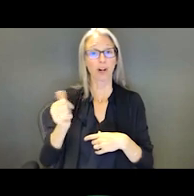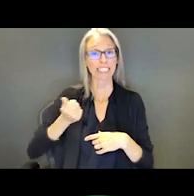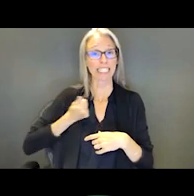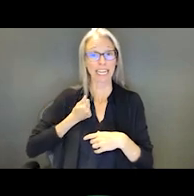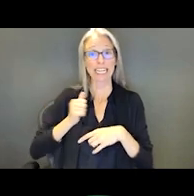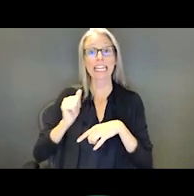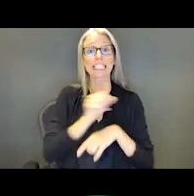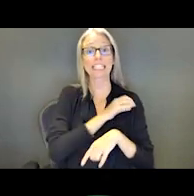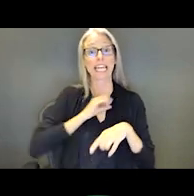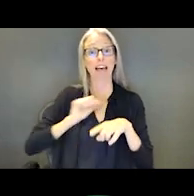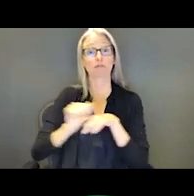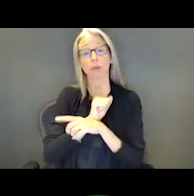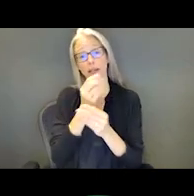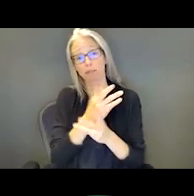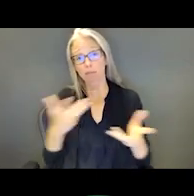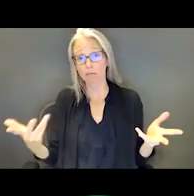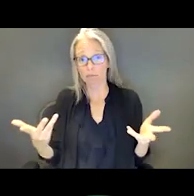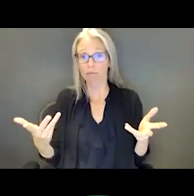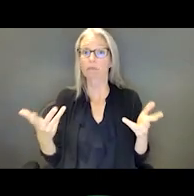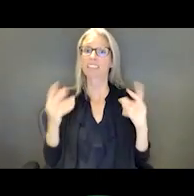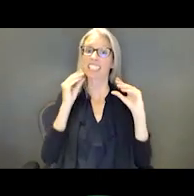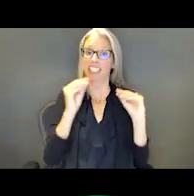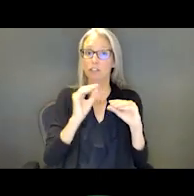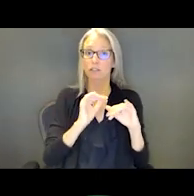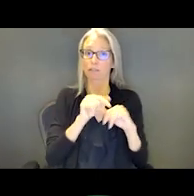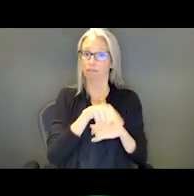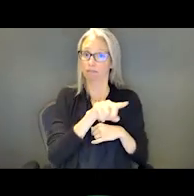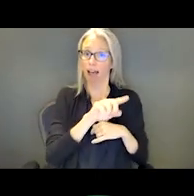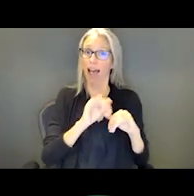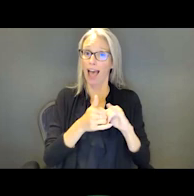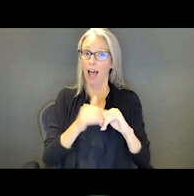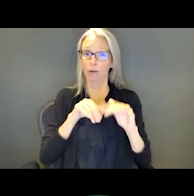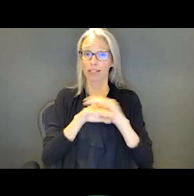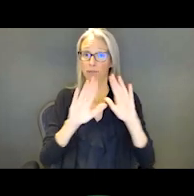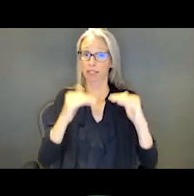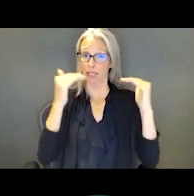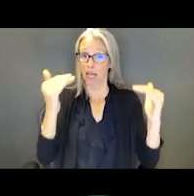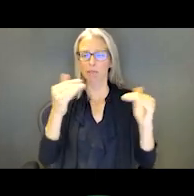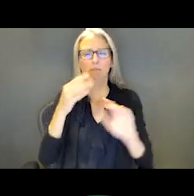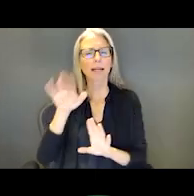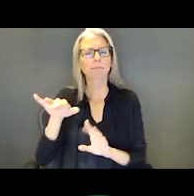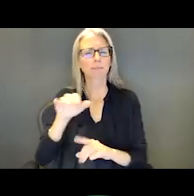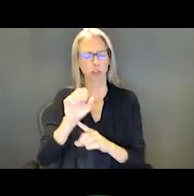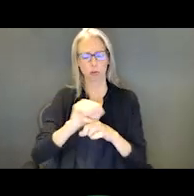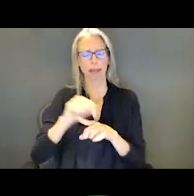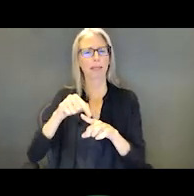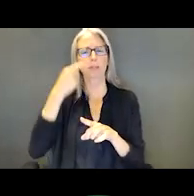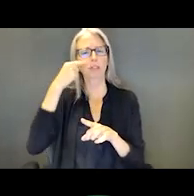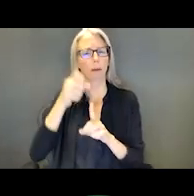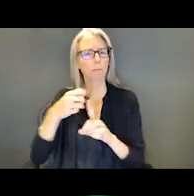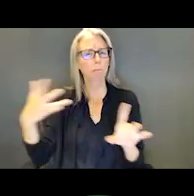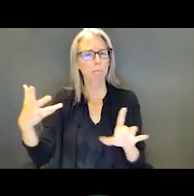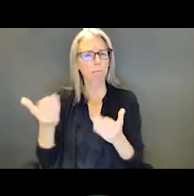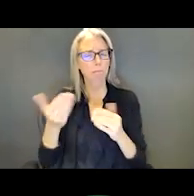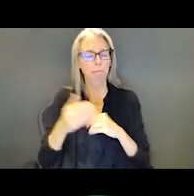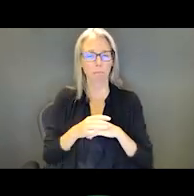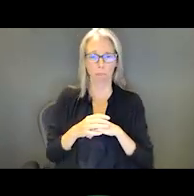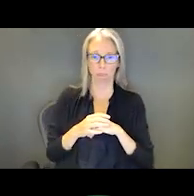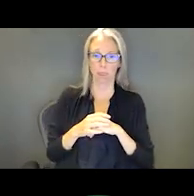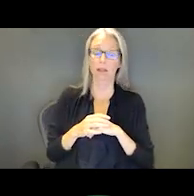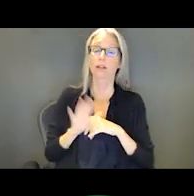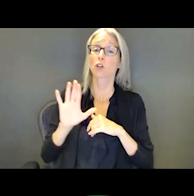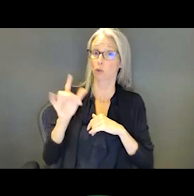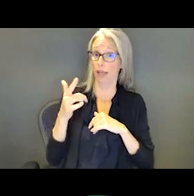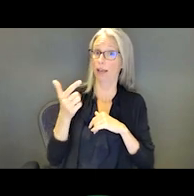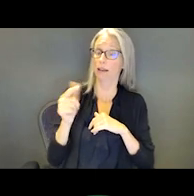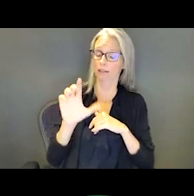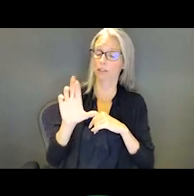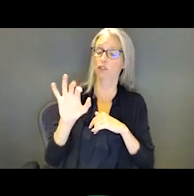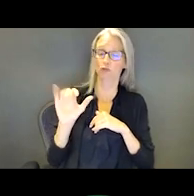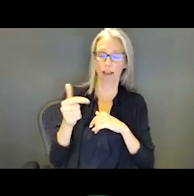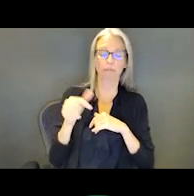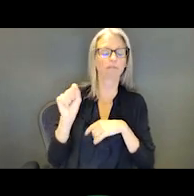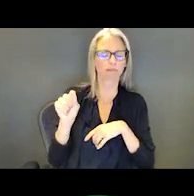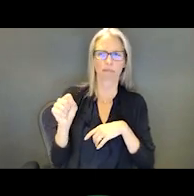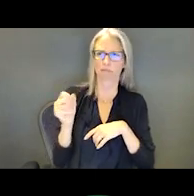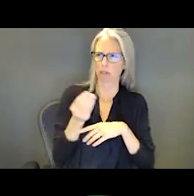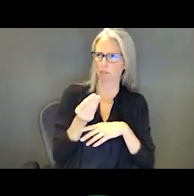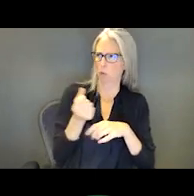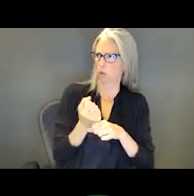It was a few years ago now and it was, we did it, over we put out a contract and we